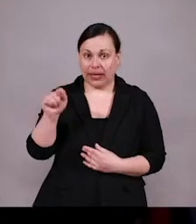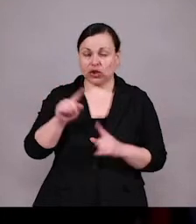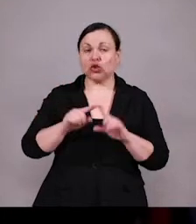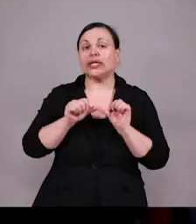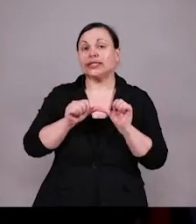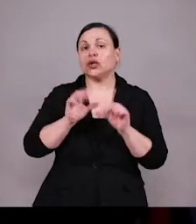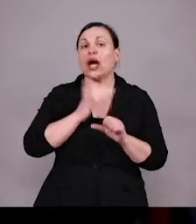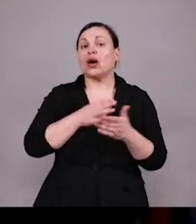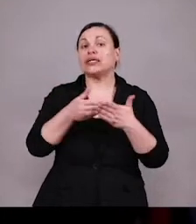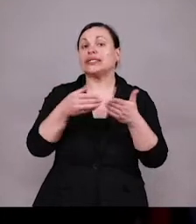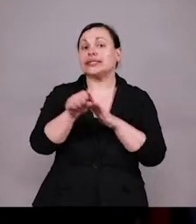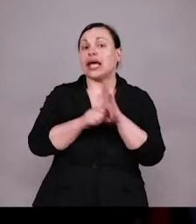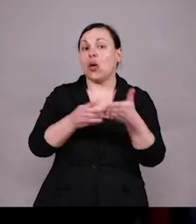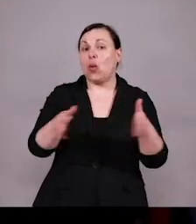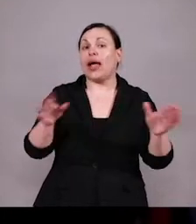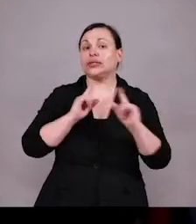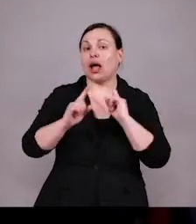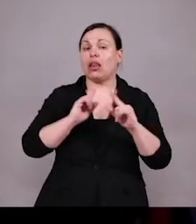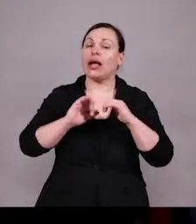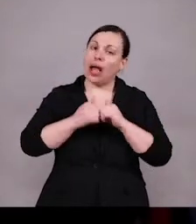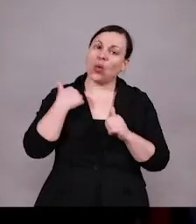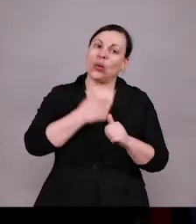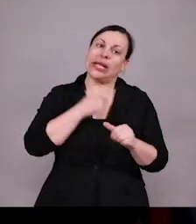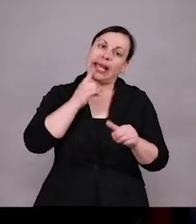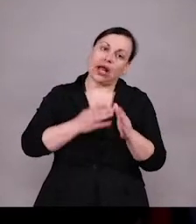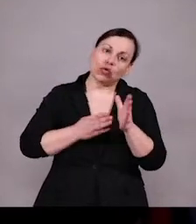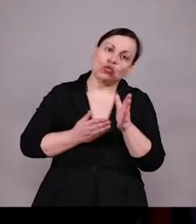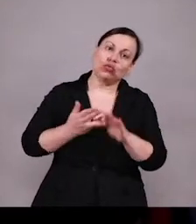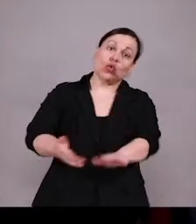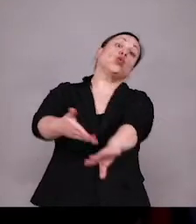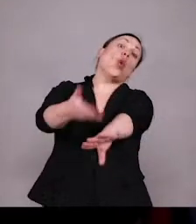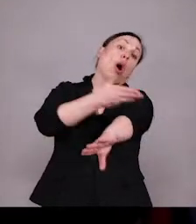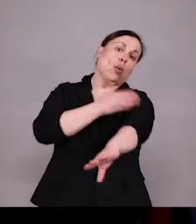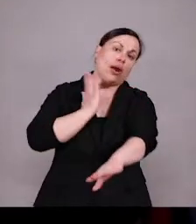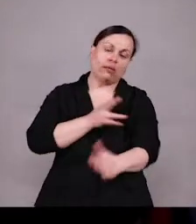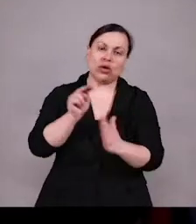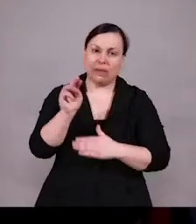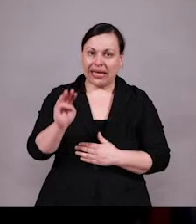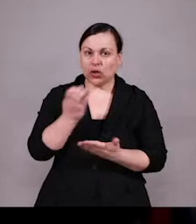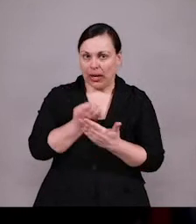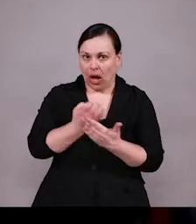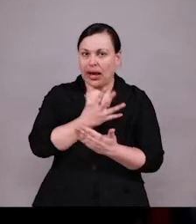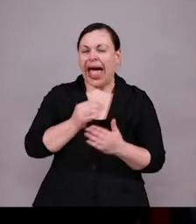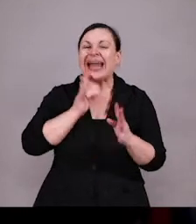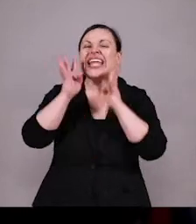statewide dialogue about ways to grow our New Mexico economy and our innovation ecosystem.